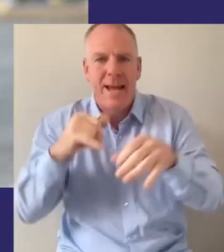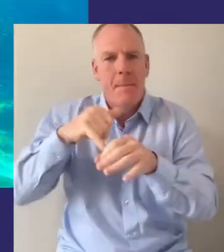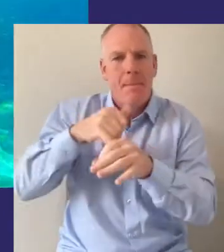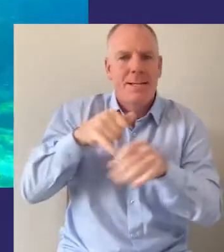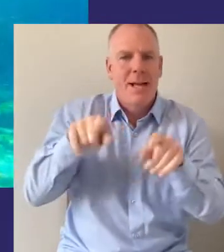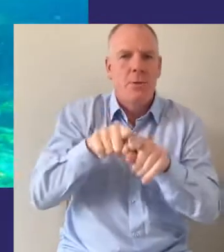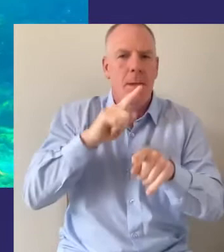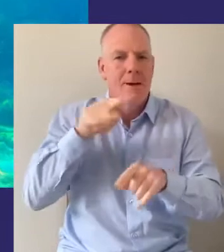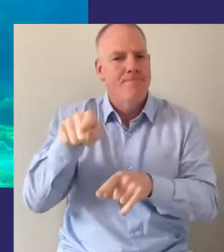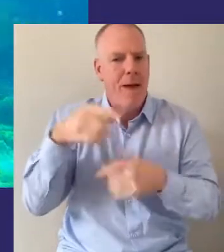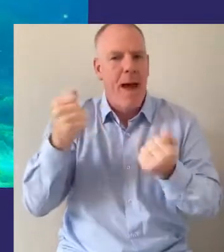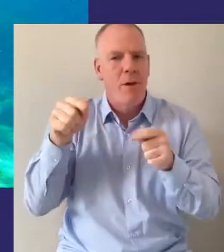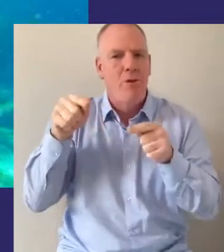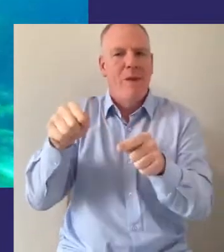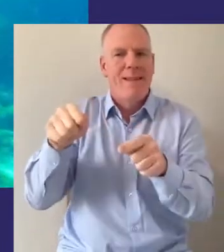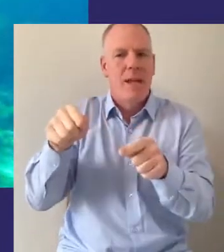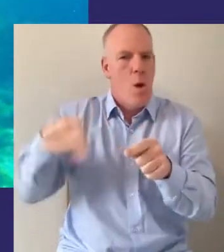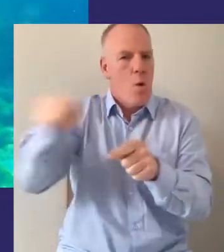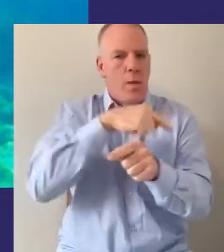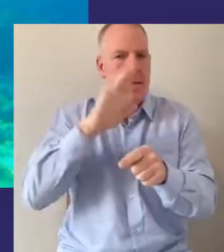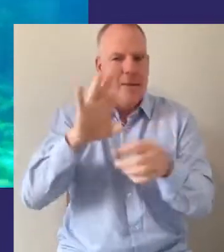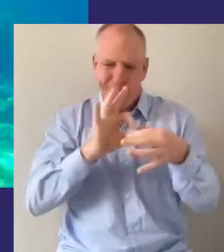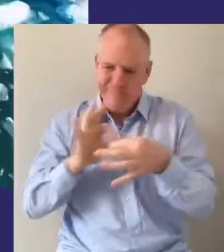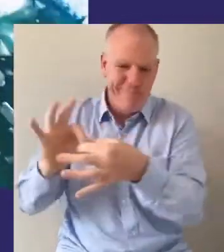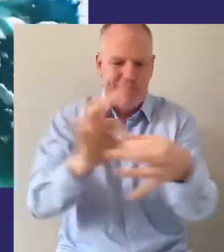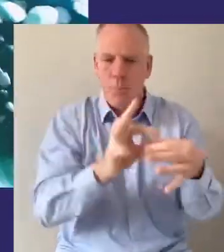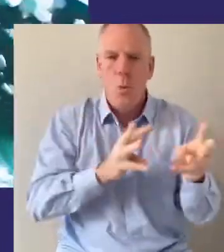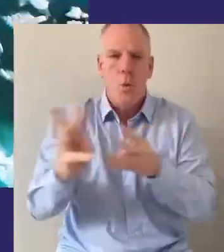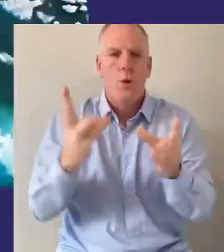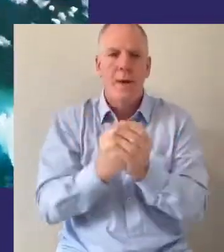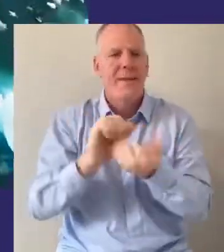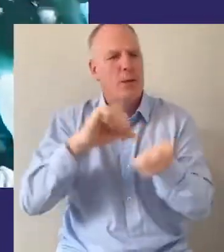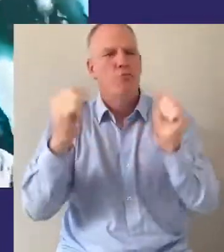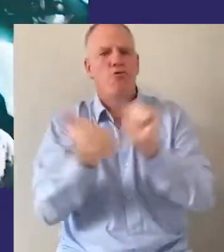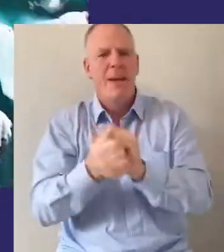but our ocean is under threat and we must work together to turn the tide on these negative